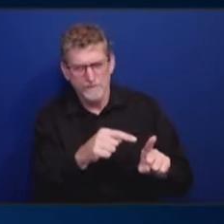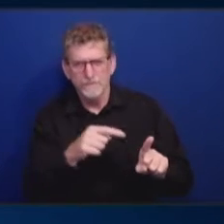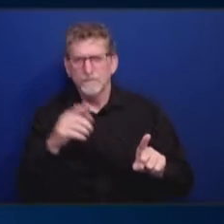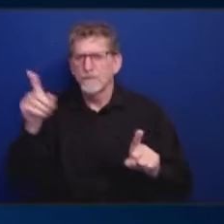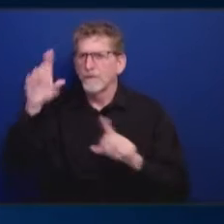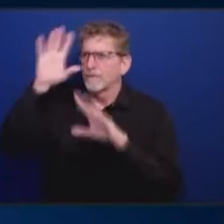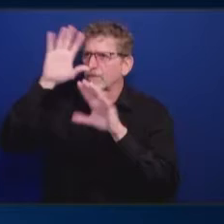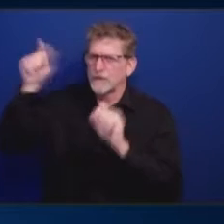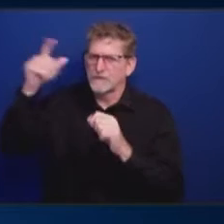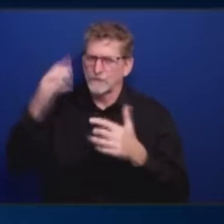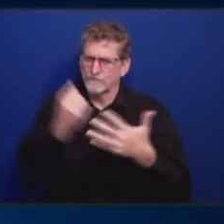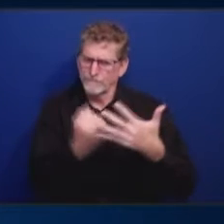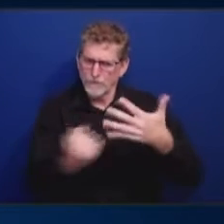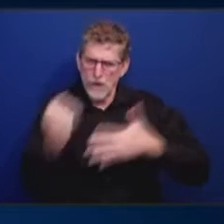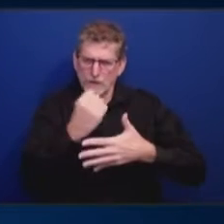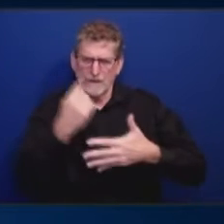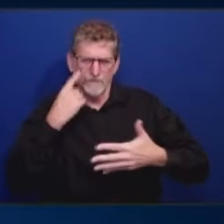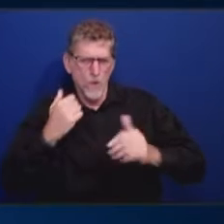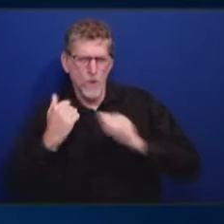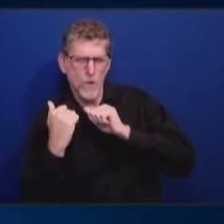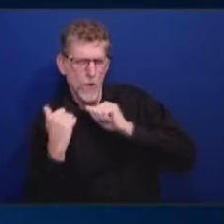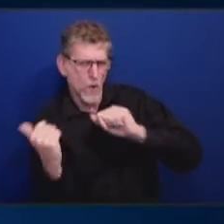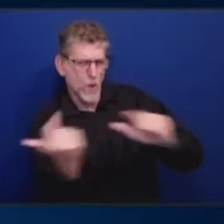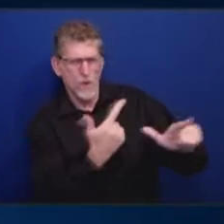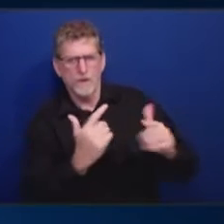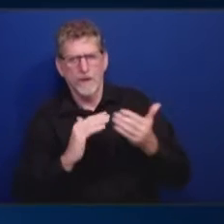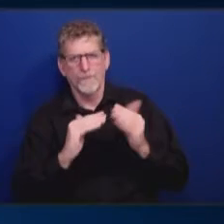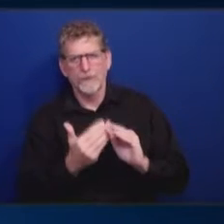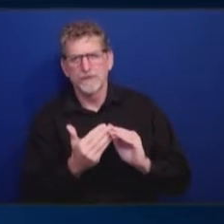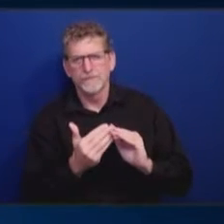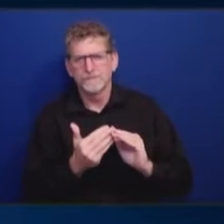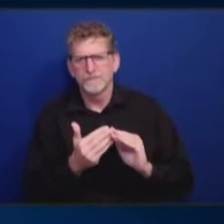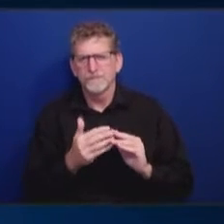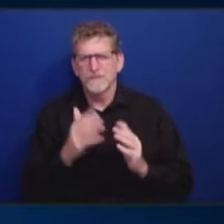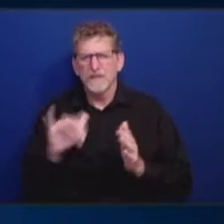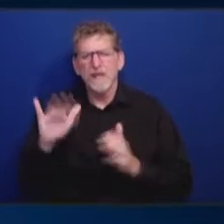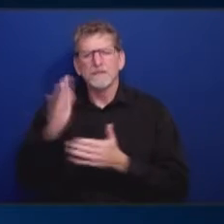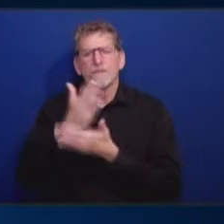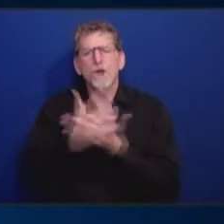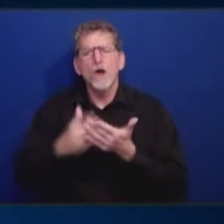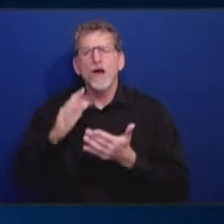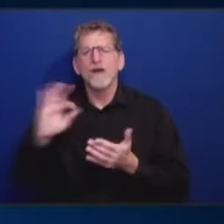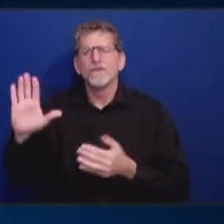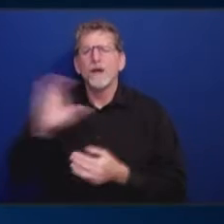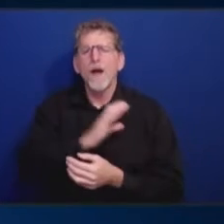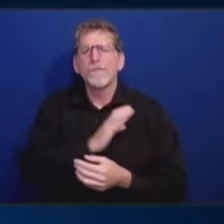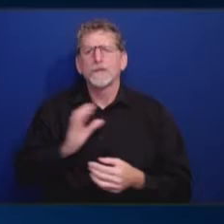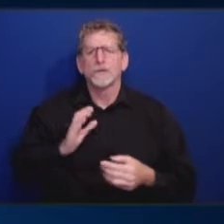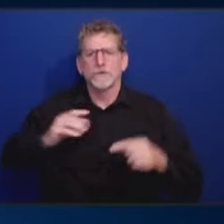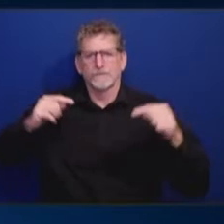included in the scope of the work of the commission, and the initiative. Understanding extreme weather, climate change, and environmental